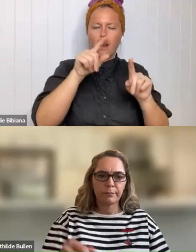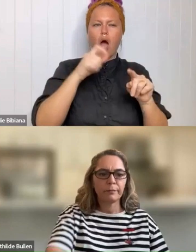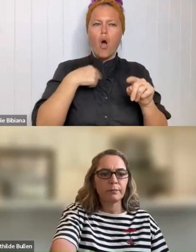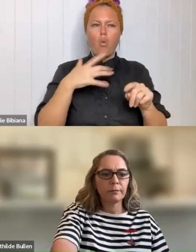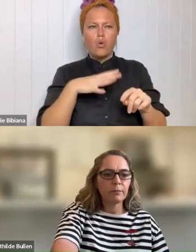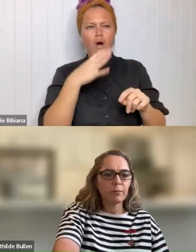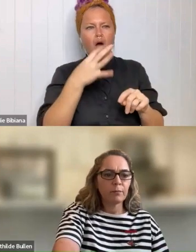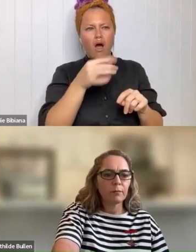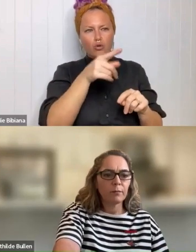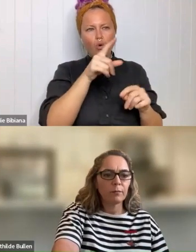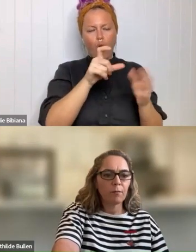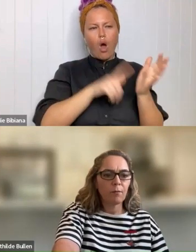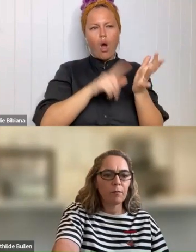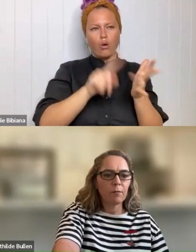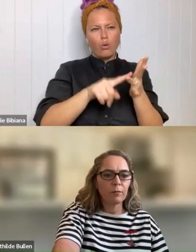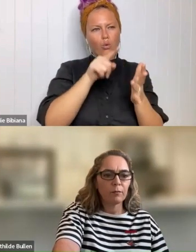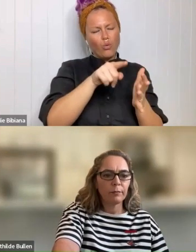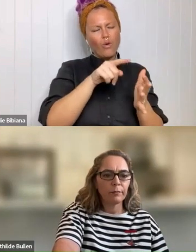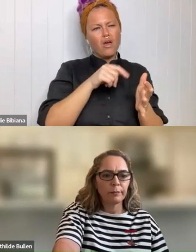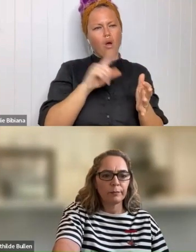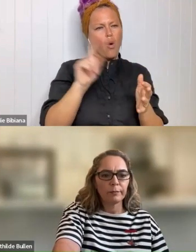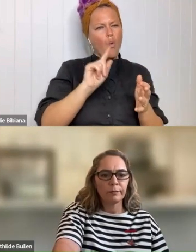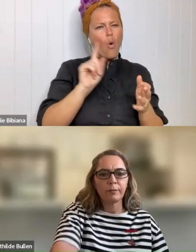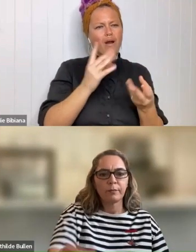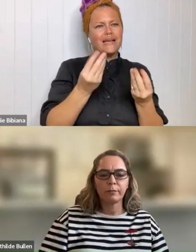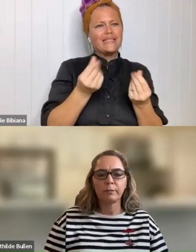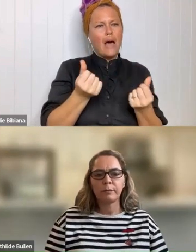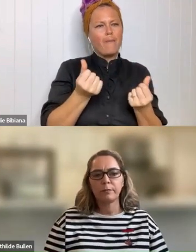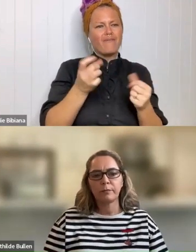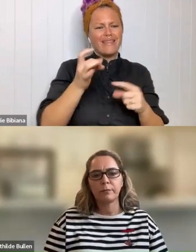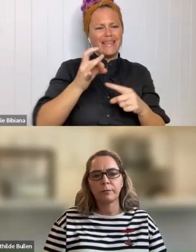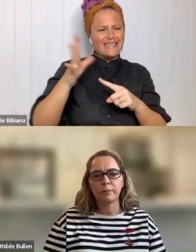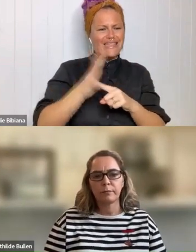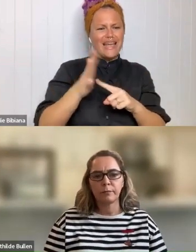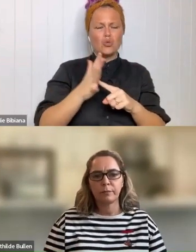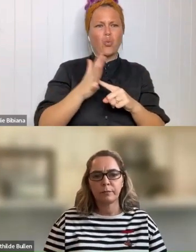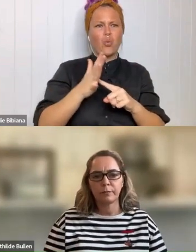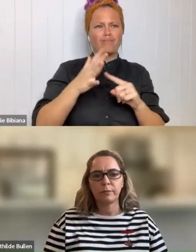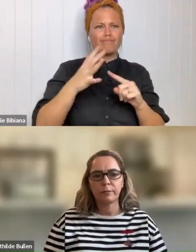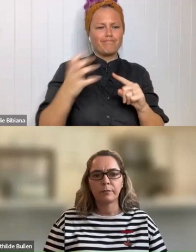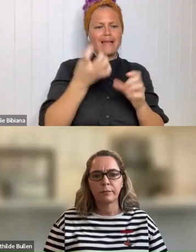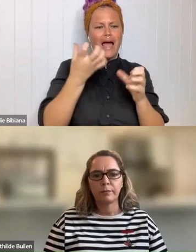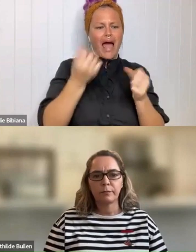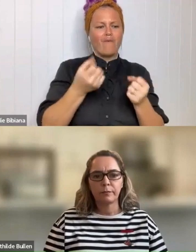ask, what are some of the essential prerequisites for successfully